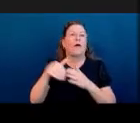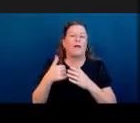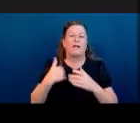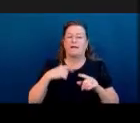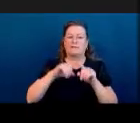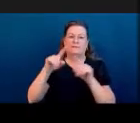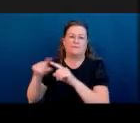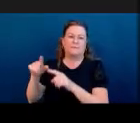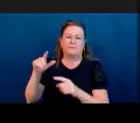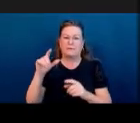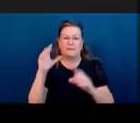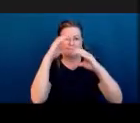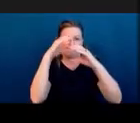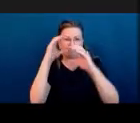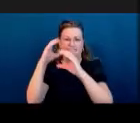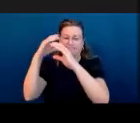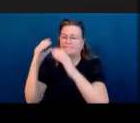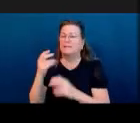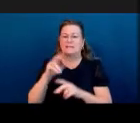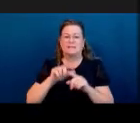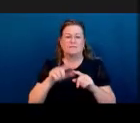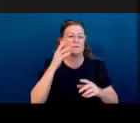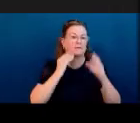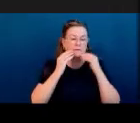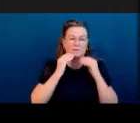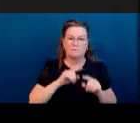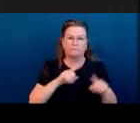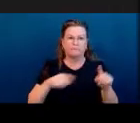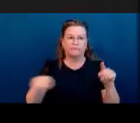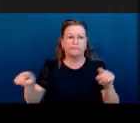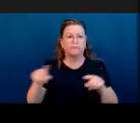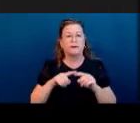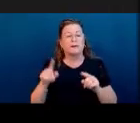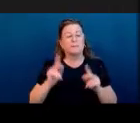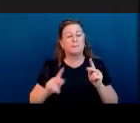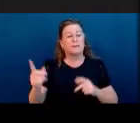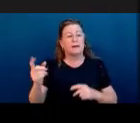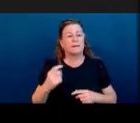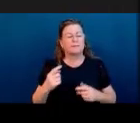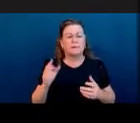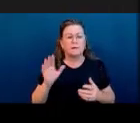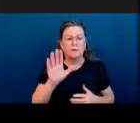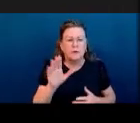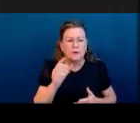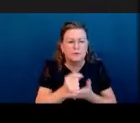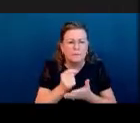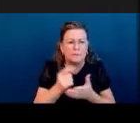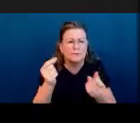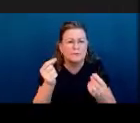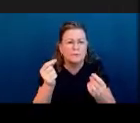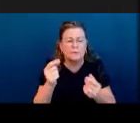have different experiences. But People ask me all the time, where, what's your treatment What's your treatment strategy?